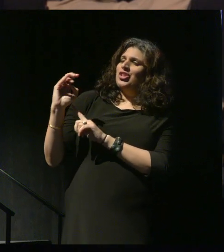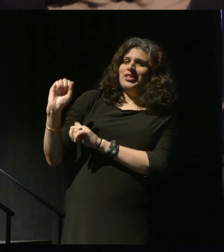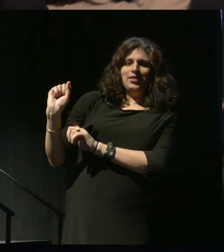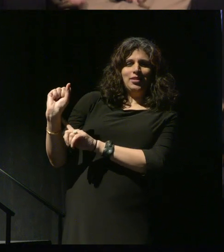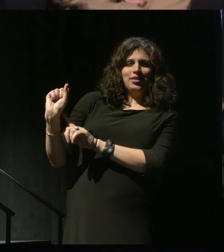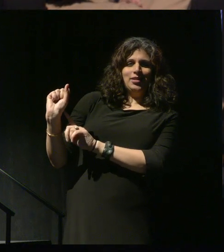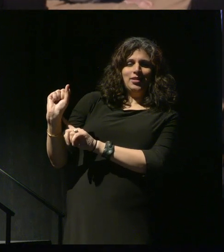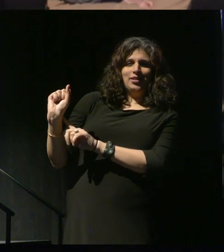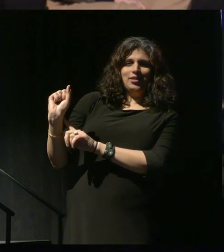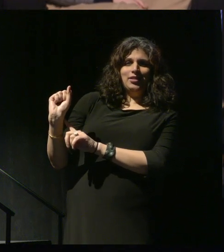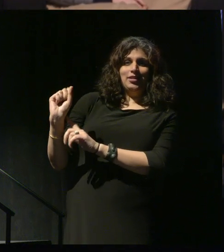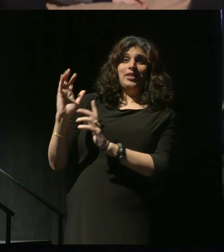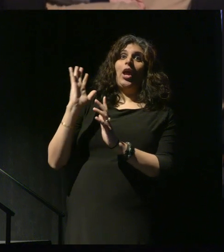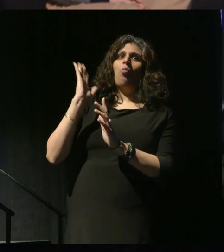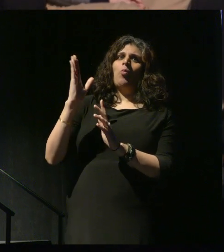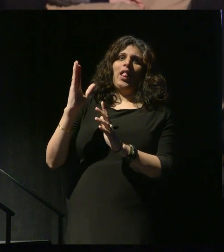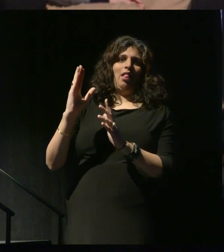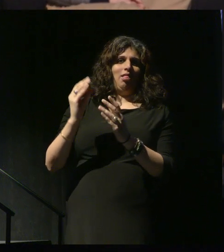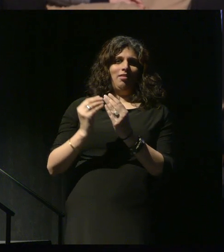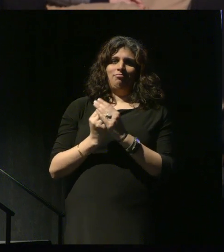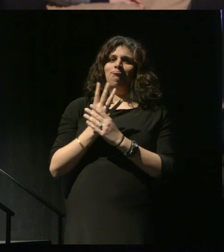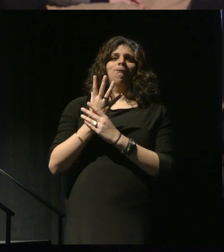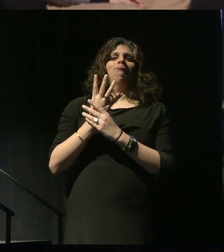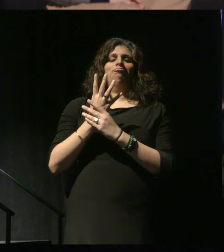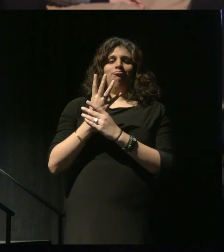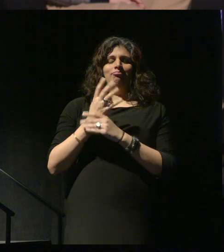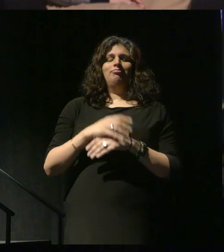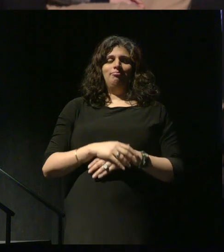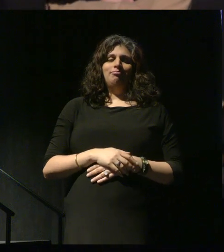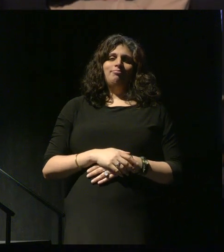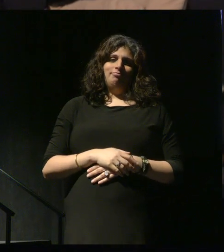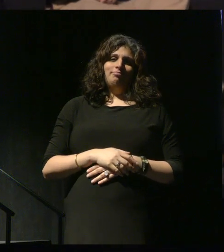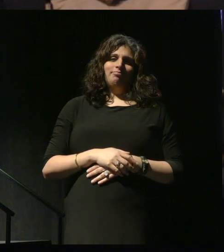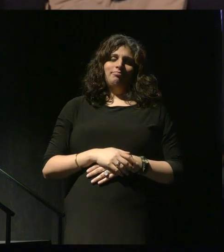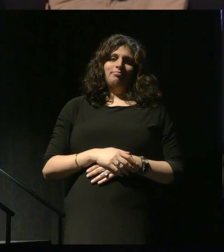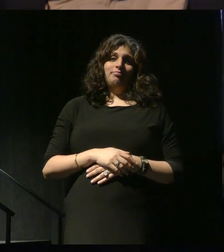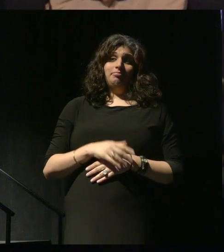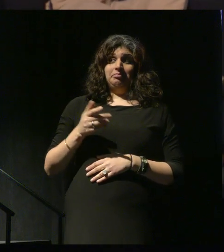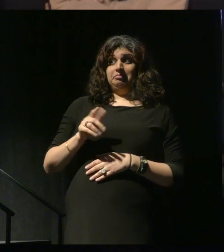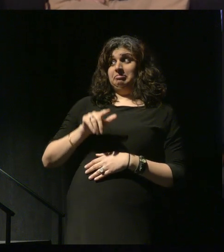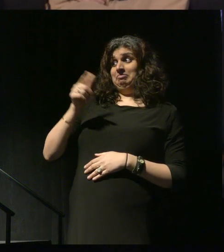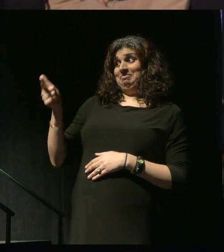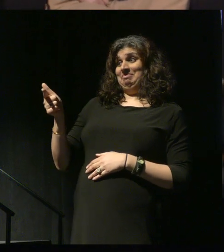undoubtedly emerge from them. Yeah. What about you?